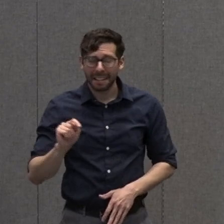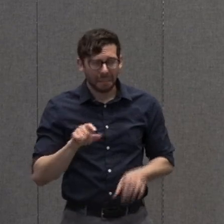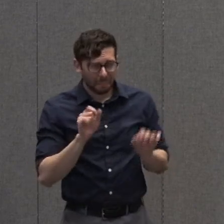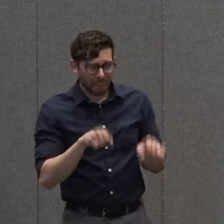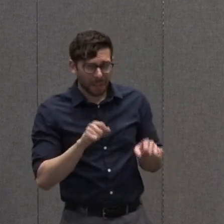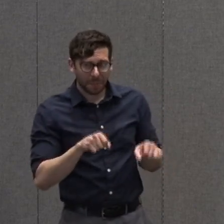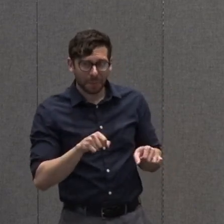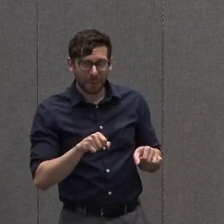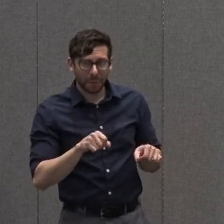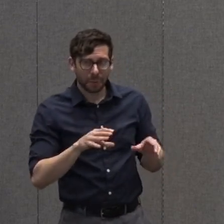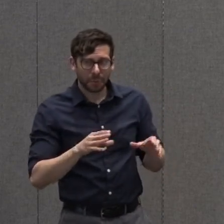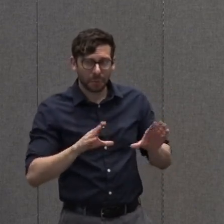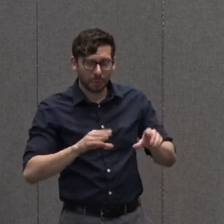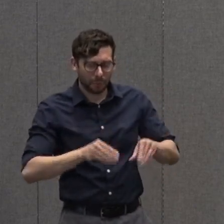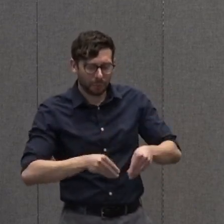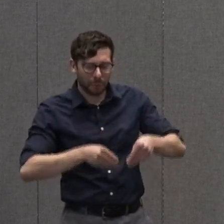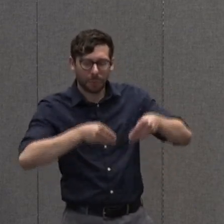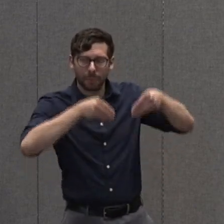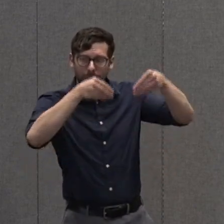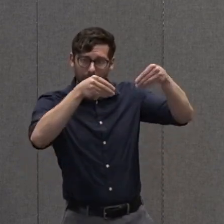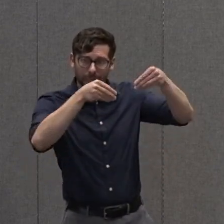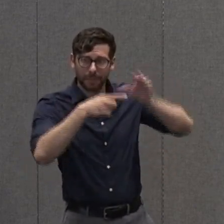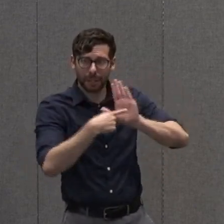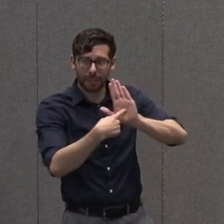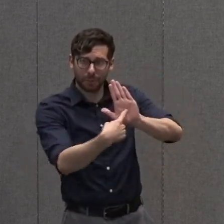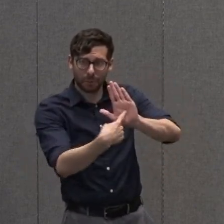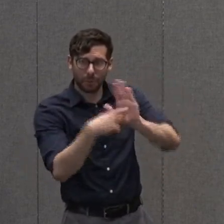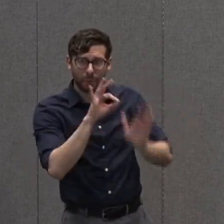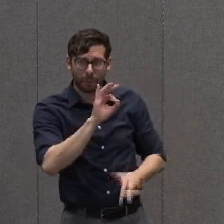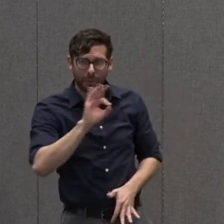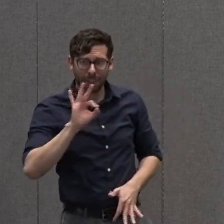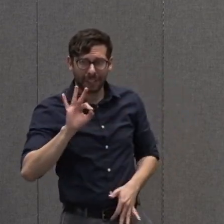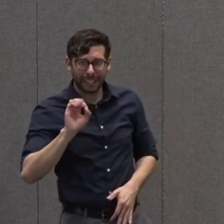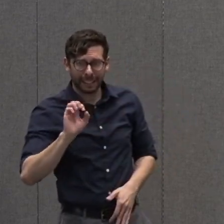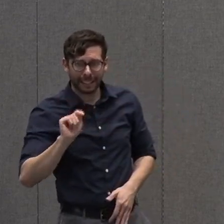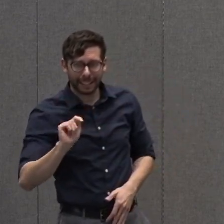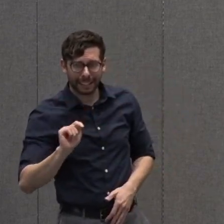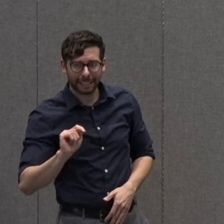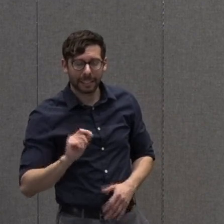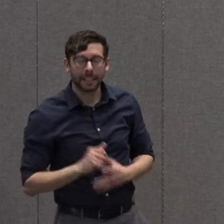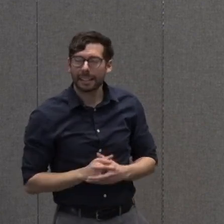Now, I'm cautious with her. Yes, I'm sure you are. Not quite so like a rattlesnake,